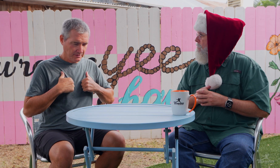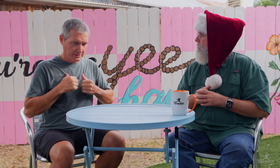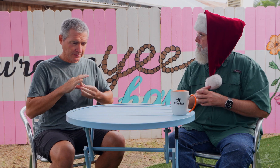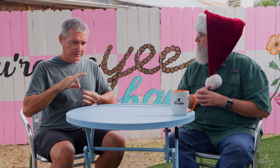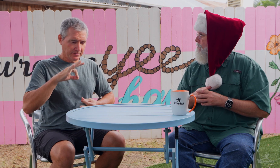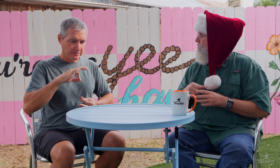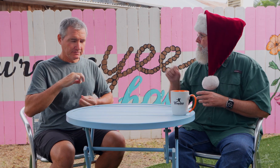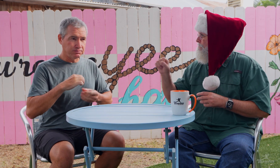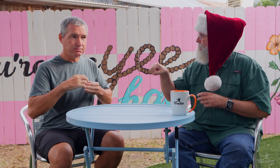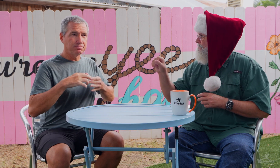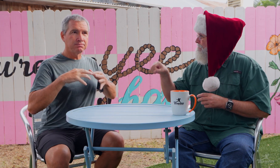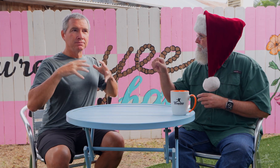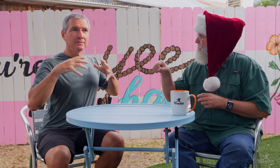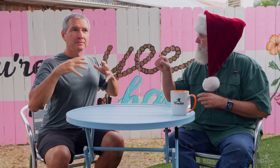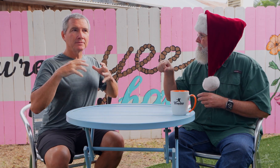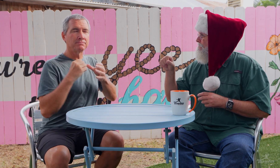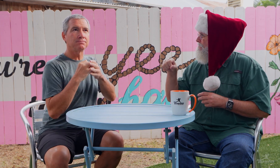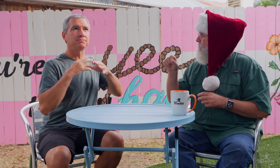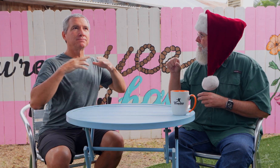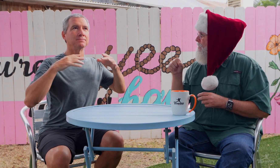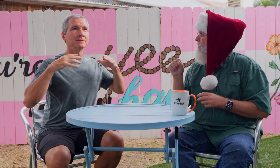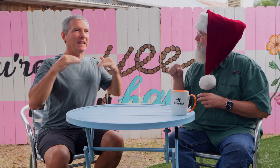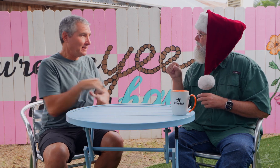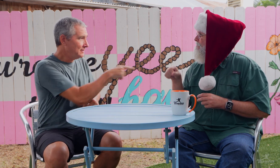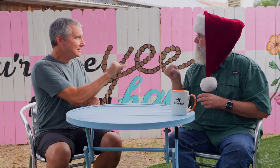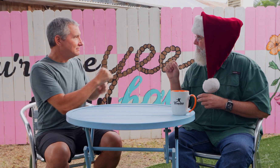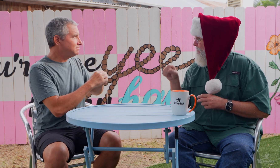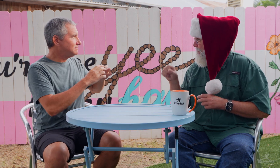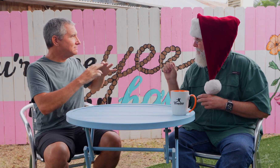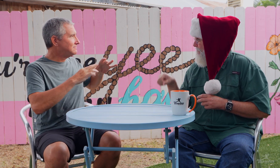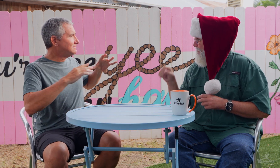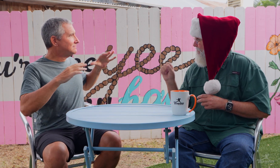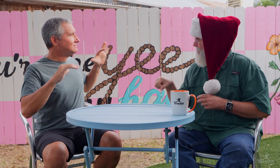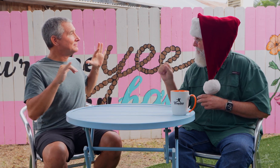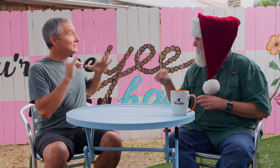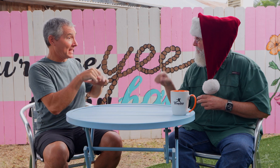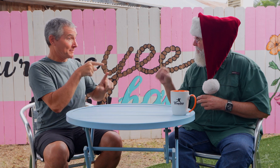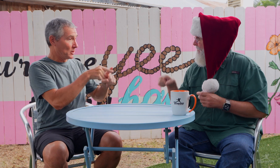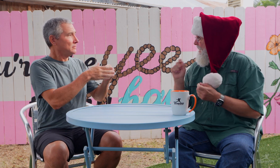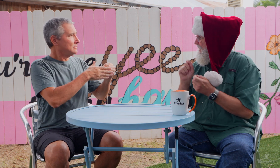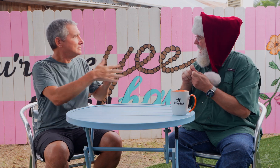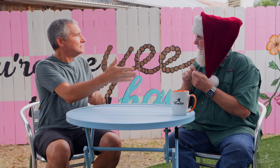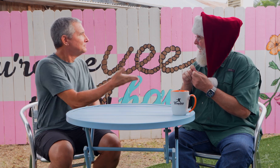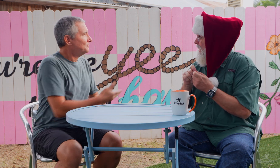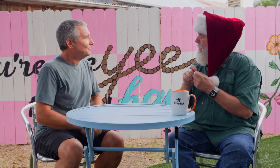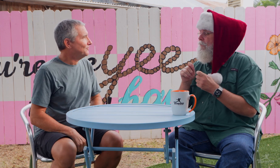and he felt the magic spirit in him at that time. Was that your experience? Exactly my experience, yes.